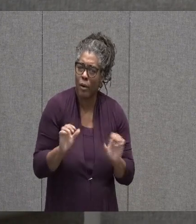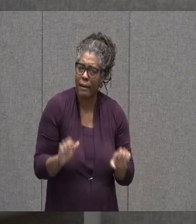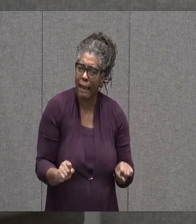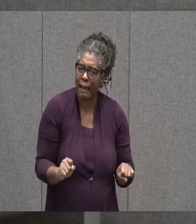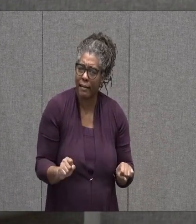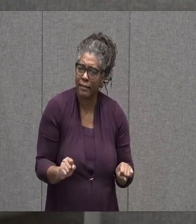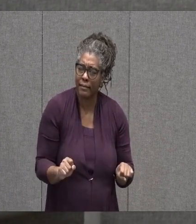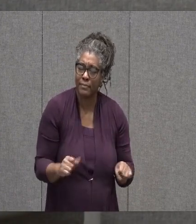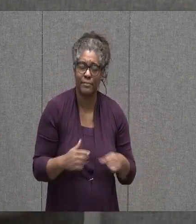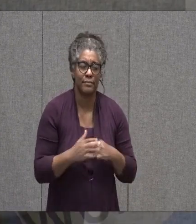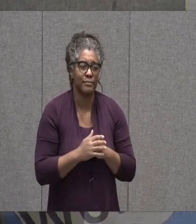You can sell something.